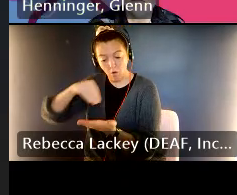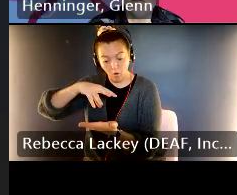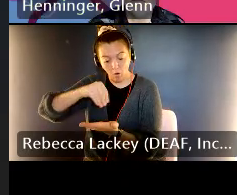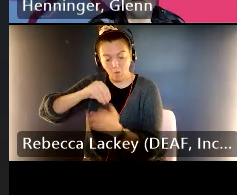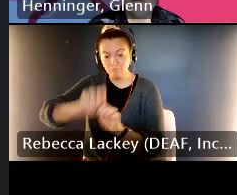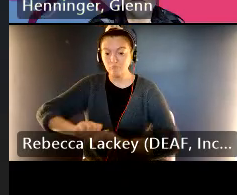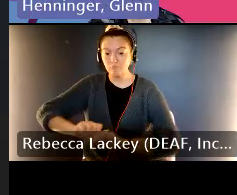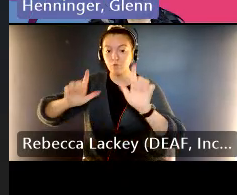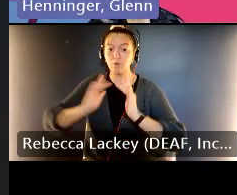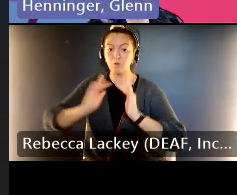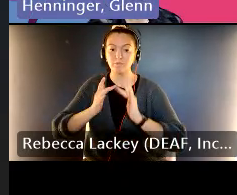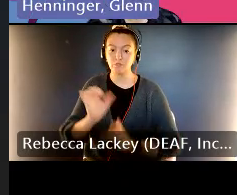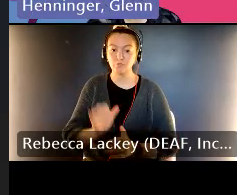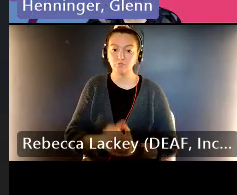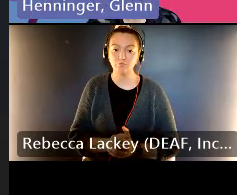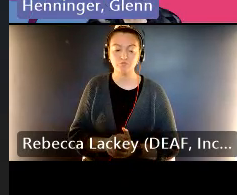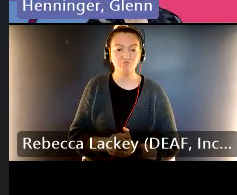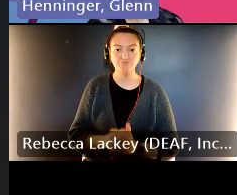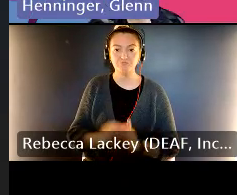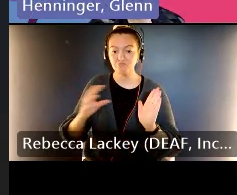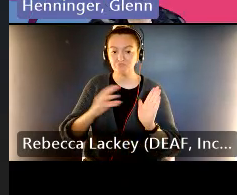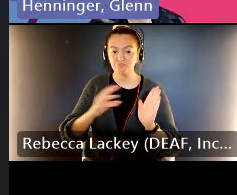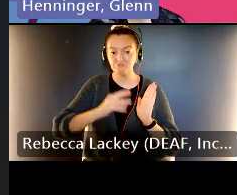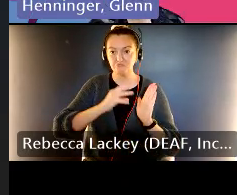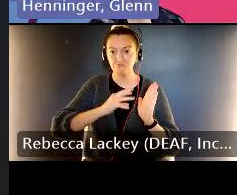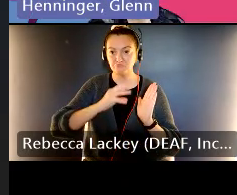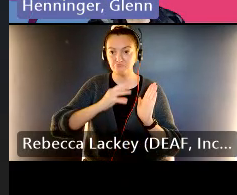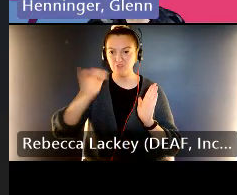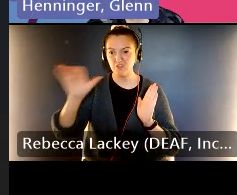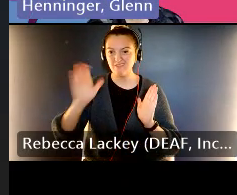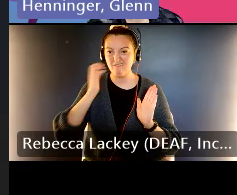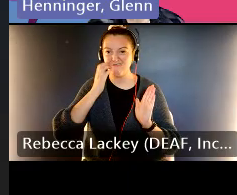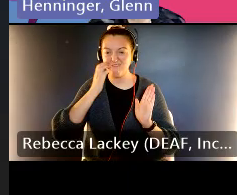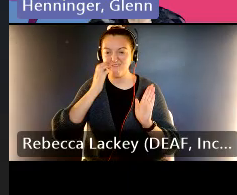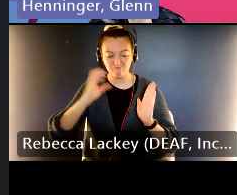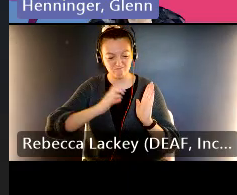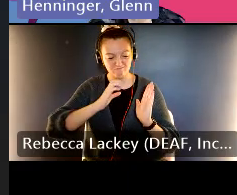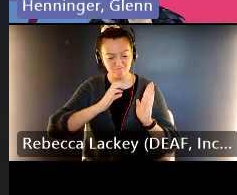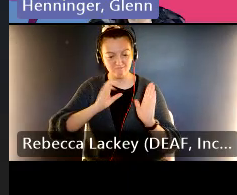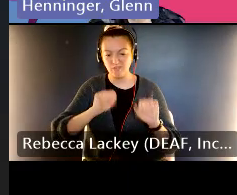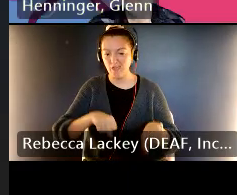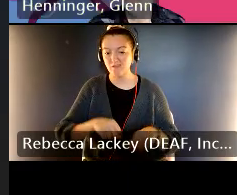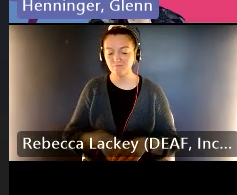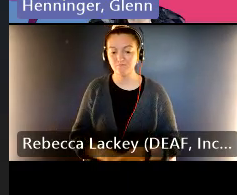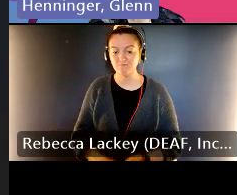the website, just hovering over it on their phone, hovering over your phone screen, so.